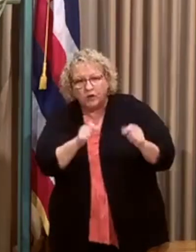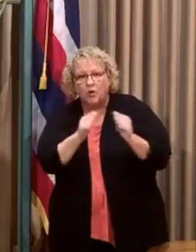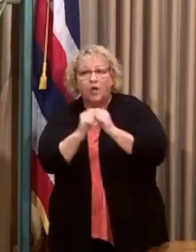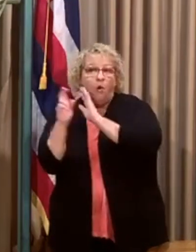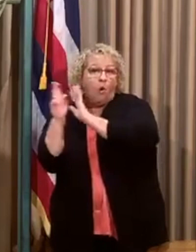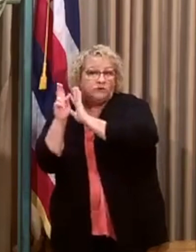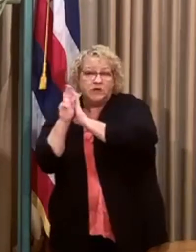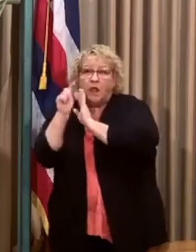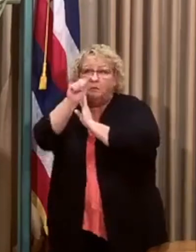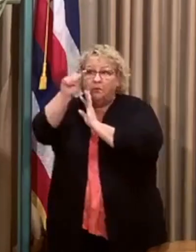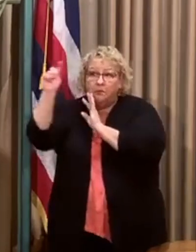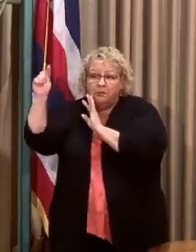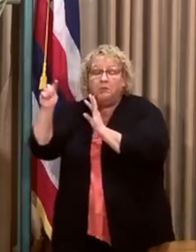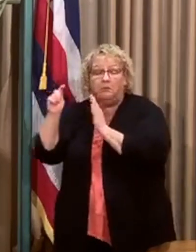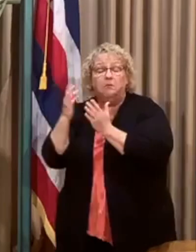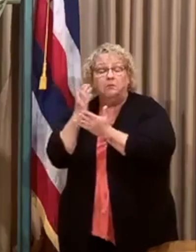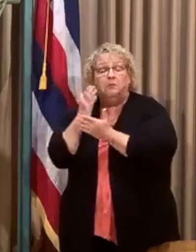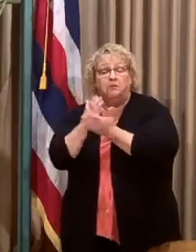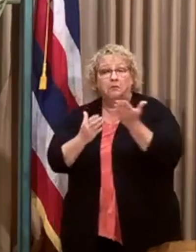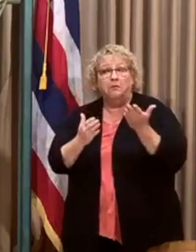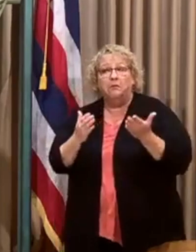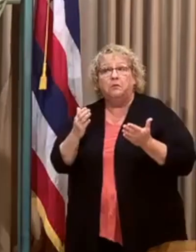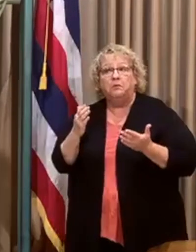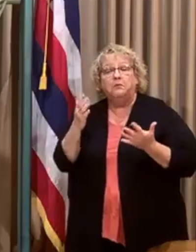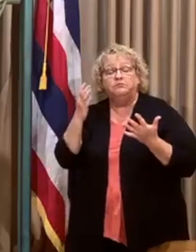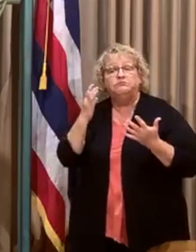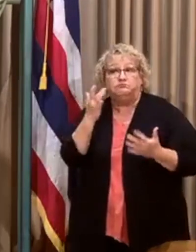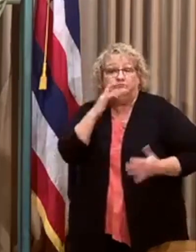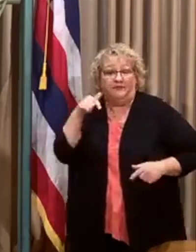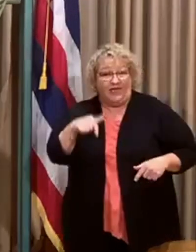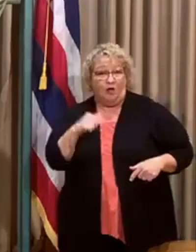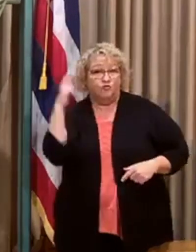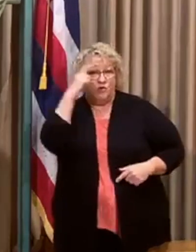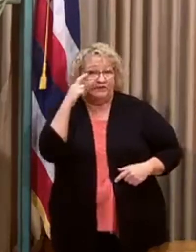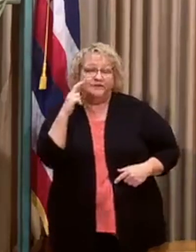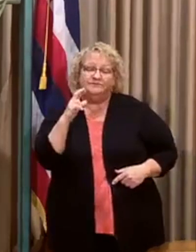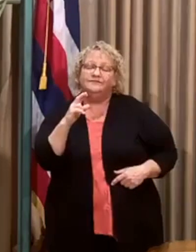which, fortunately for this purpose, unfortunately for the economy,